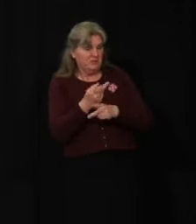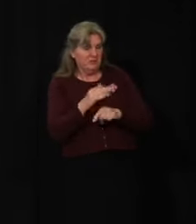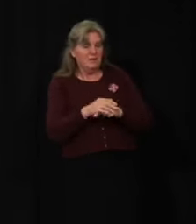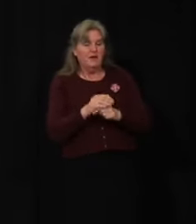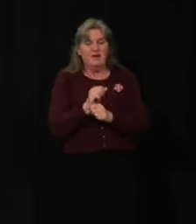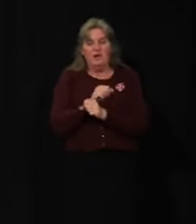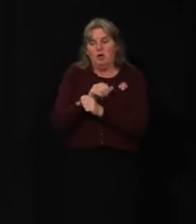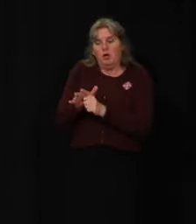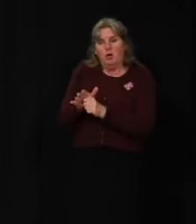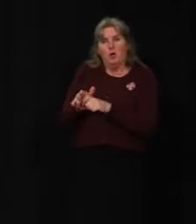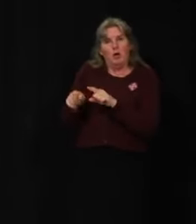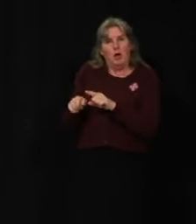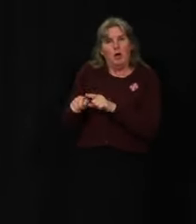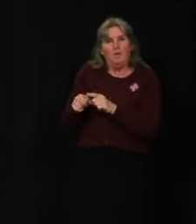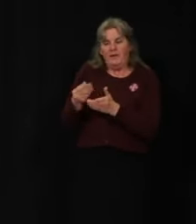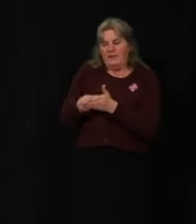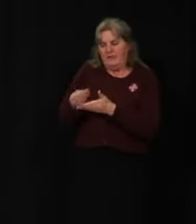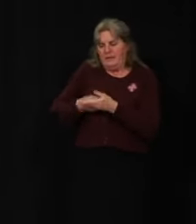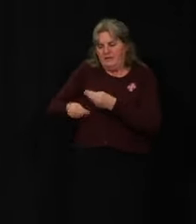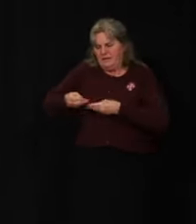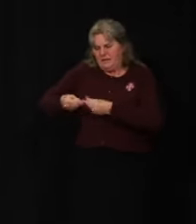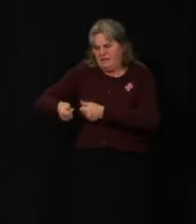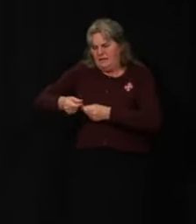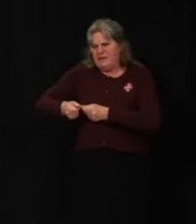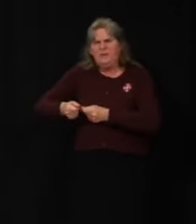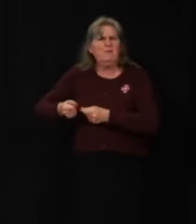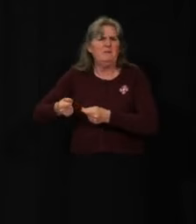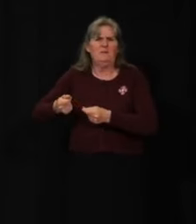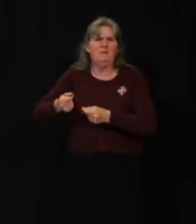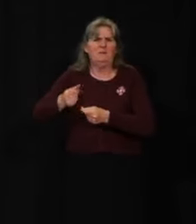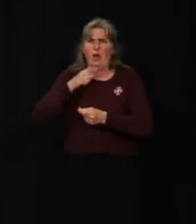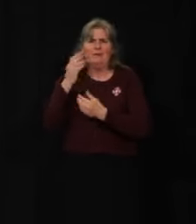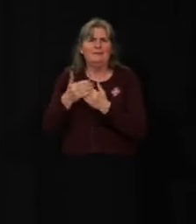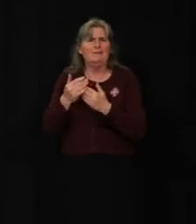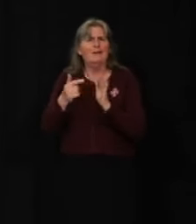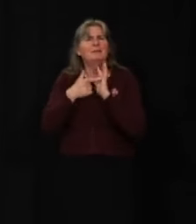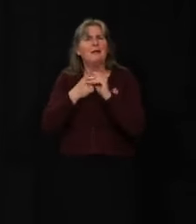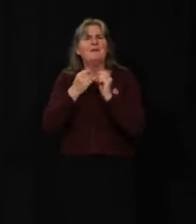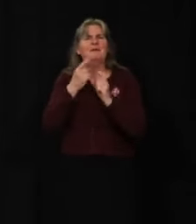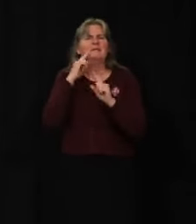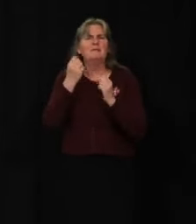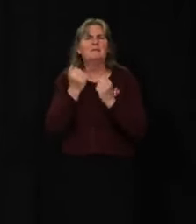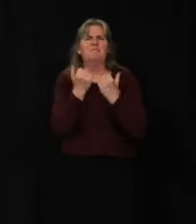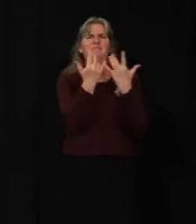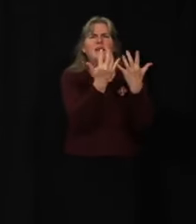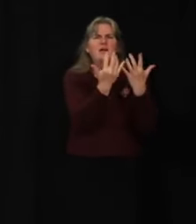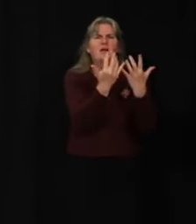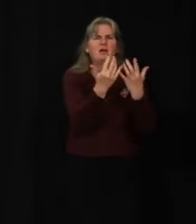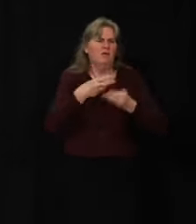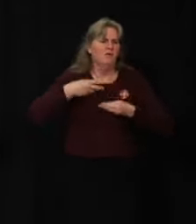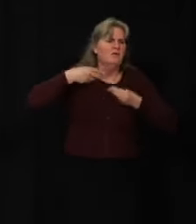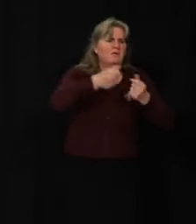plan is complete and looks good. Then we can take it off rapidly. Allow the business to get